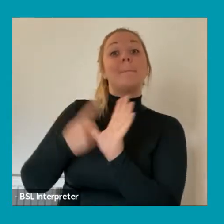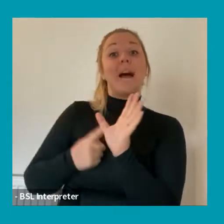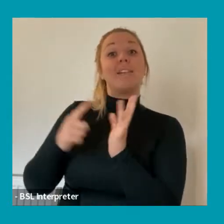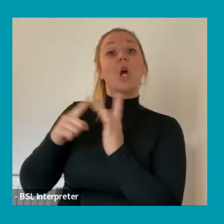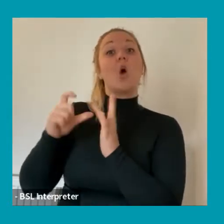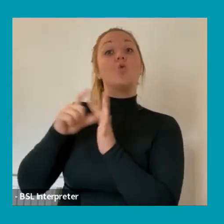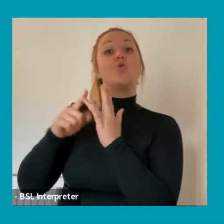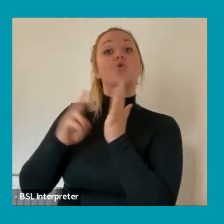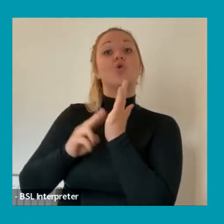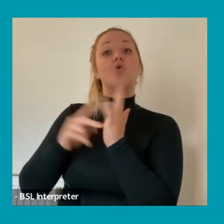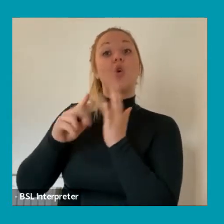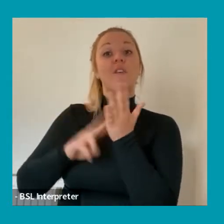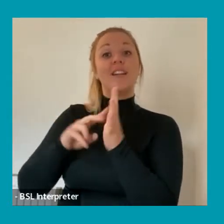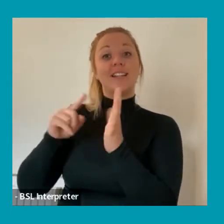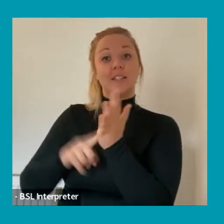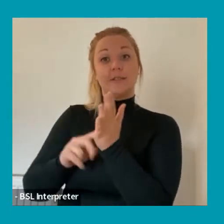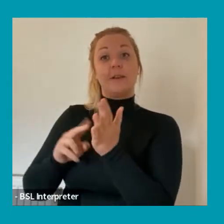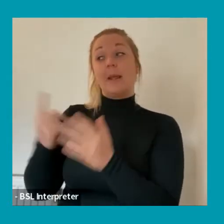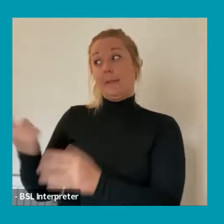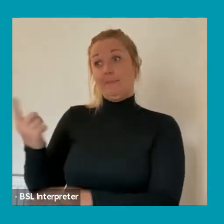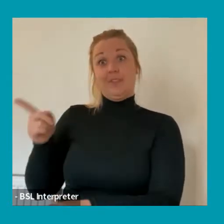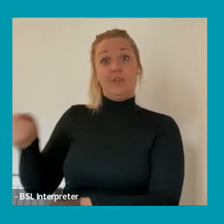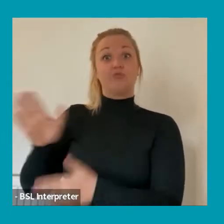Barry and I have had loads and loads of conversations